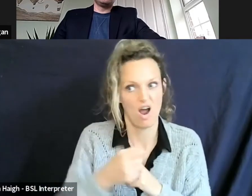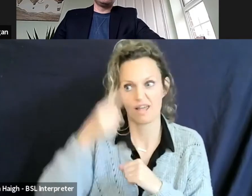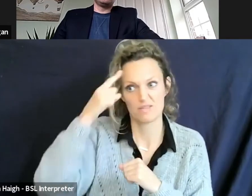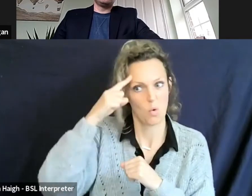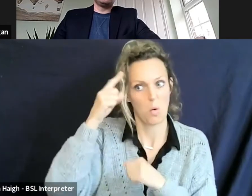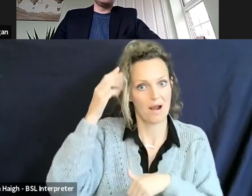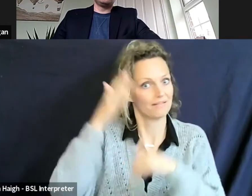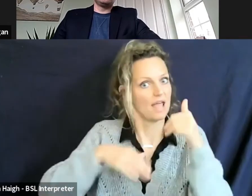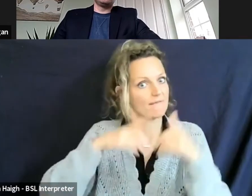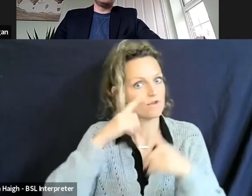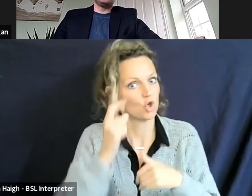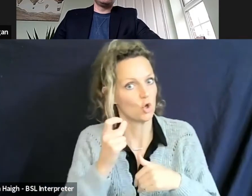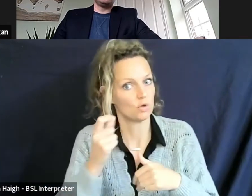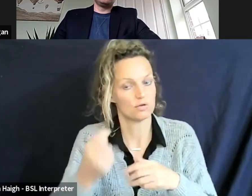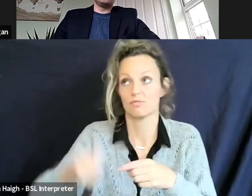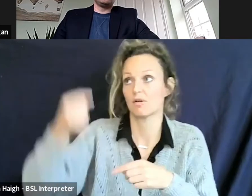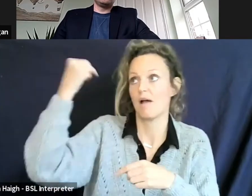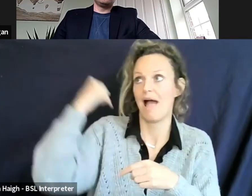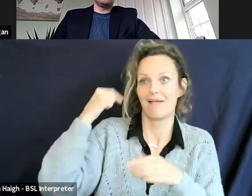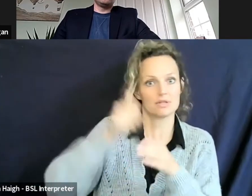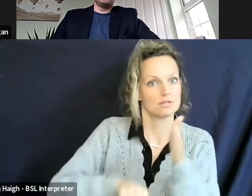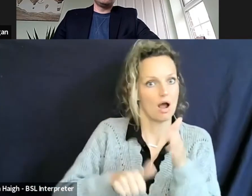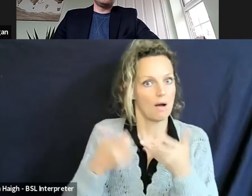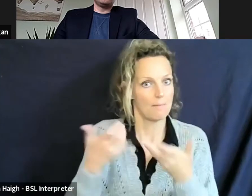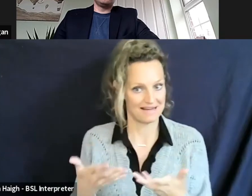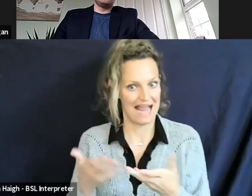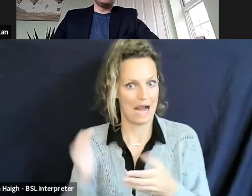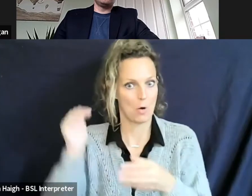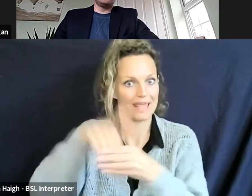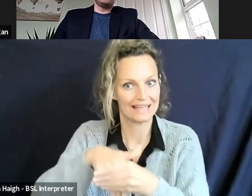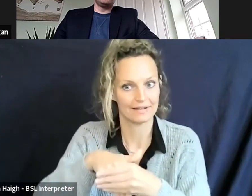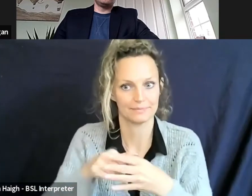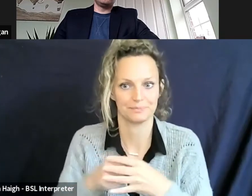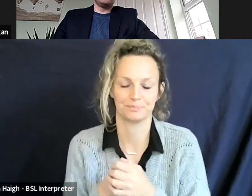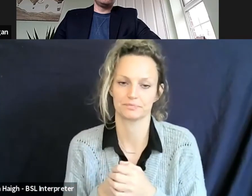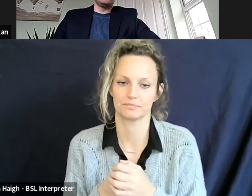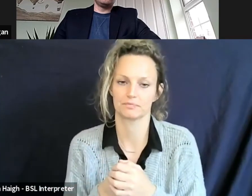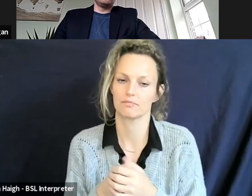I am in the middle of doing a level 6 qualification with the support.